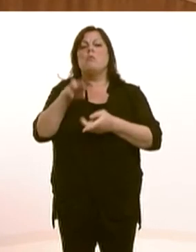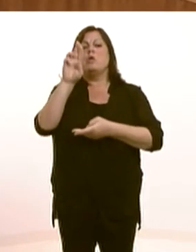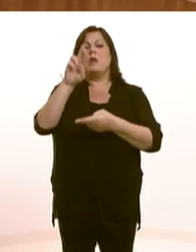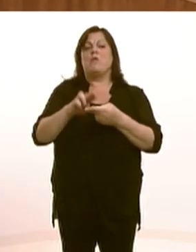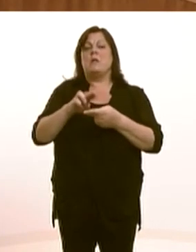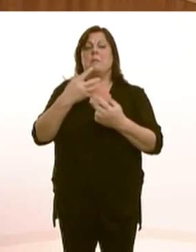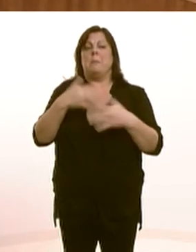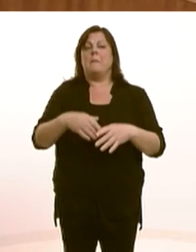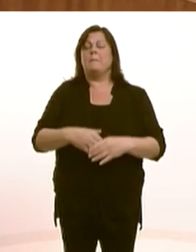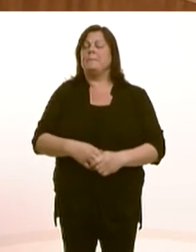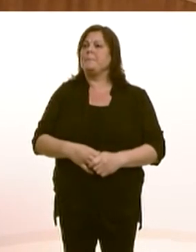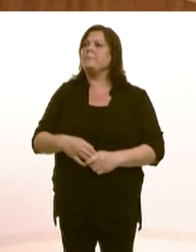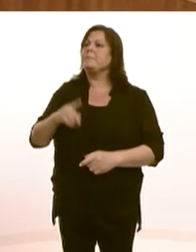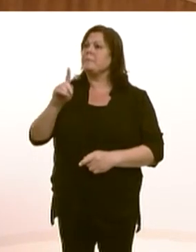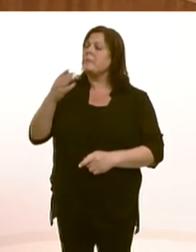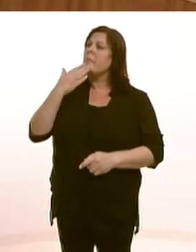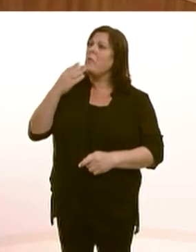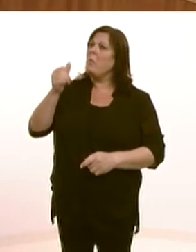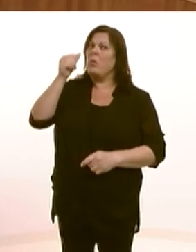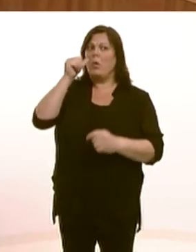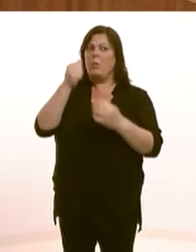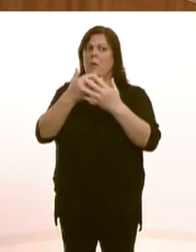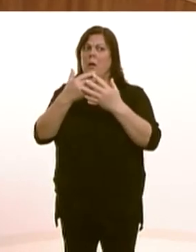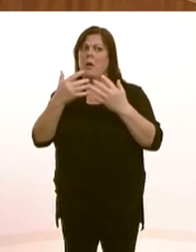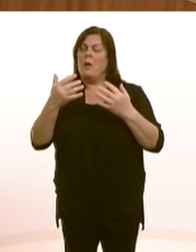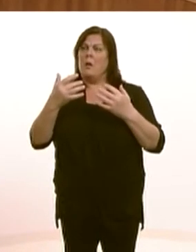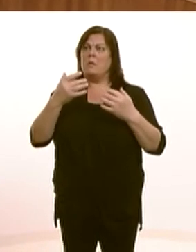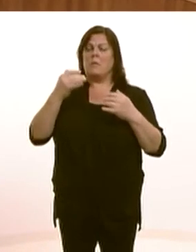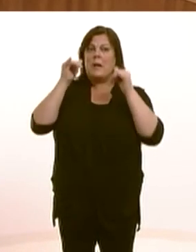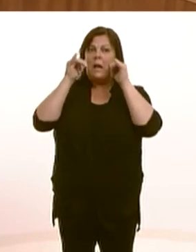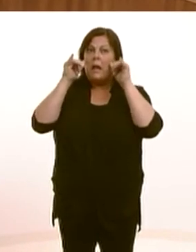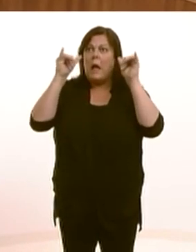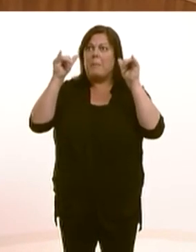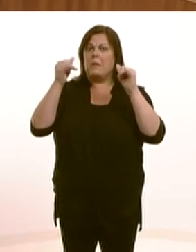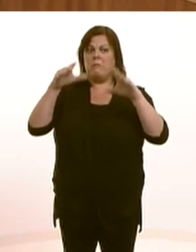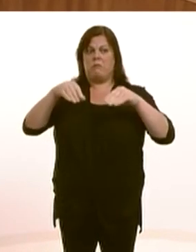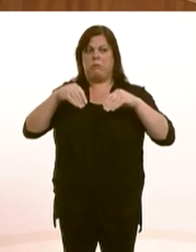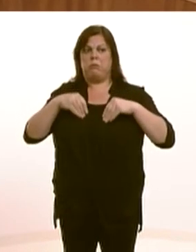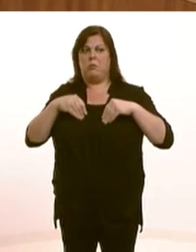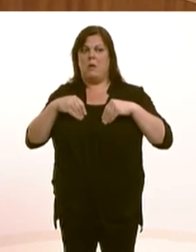However, the number of cattle slaughtered as a result of contracting bovine TB has actually